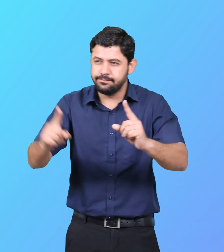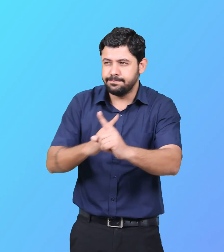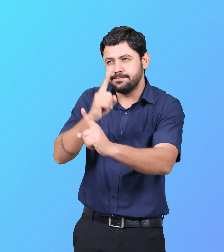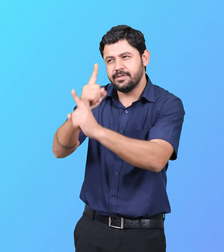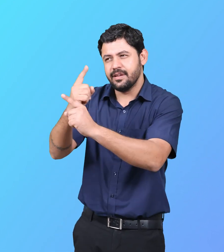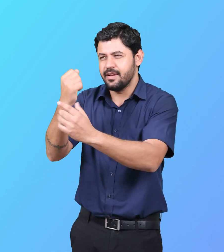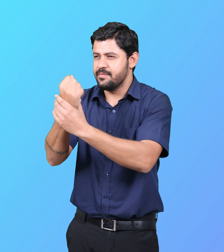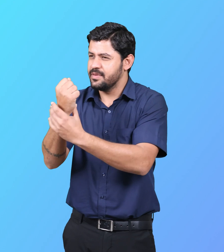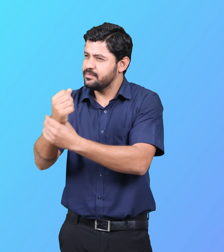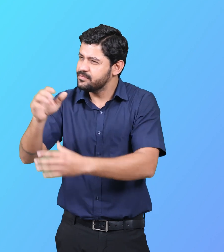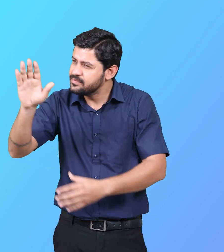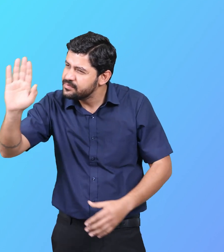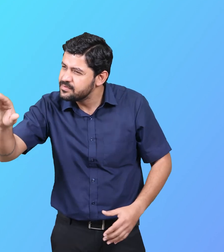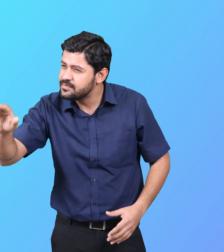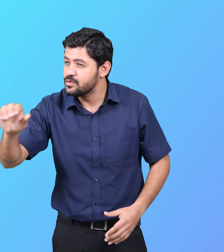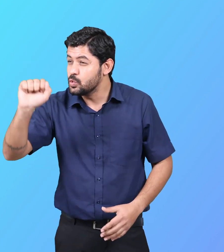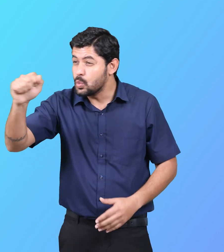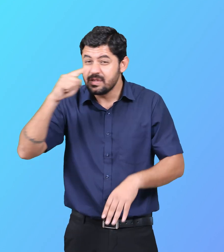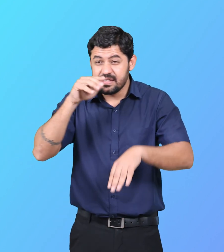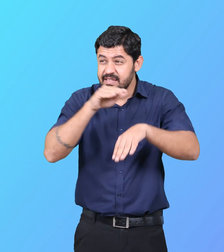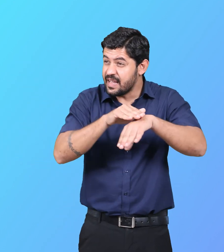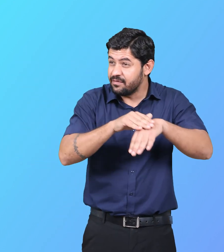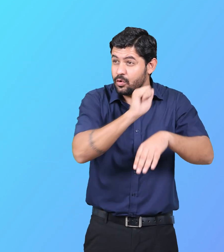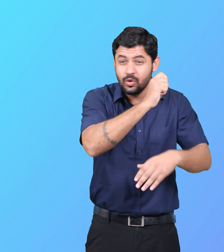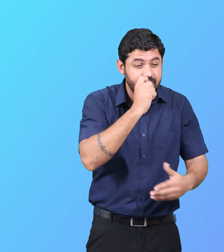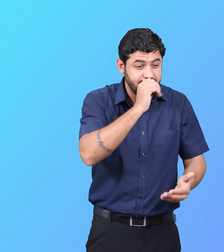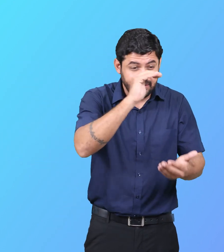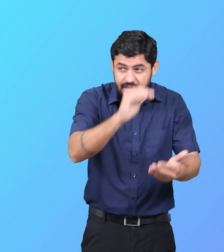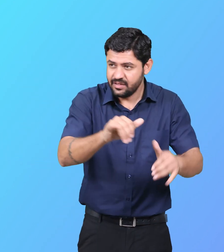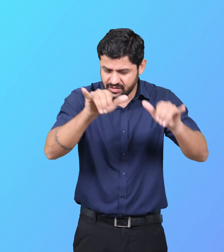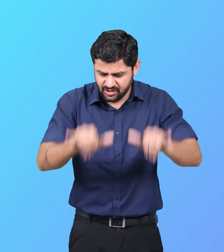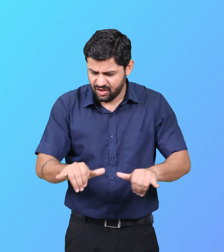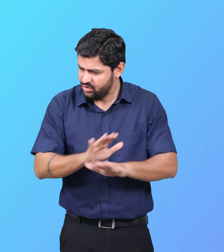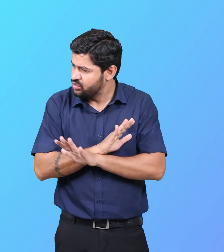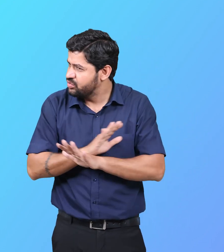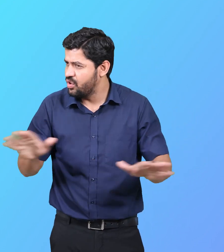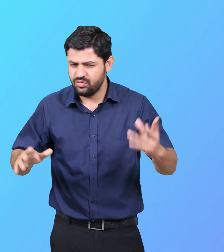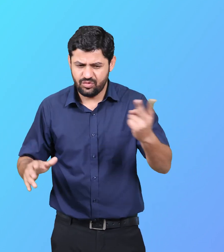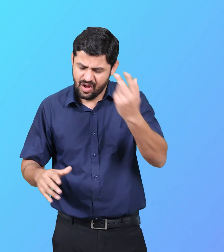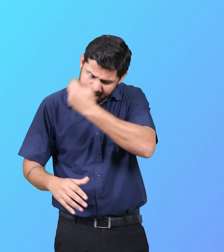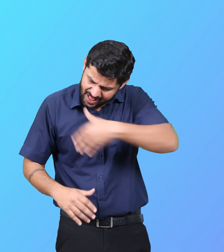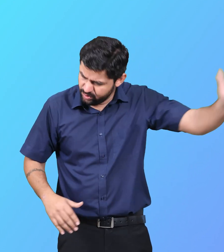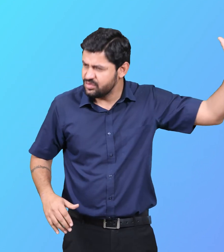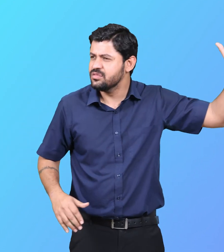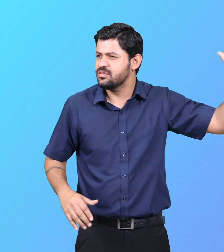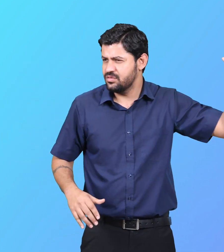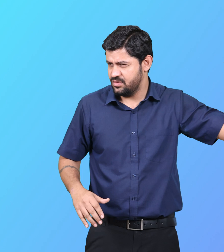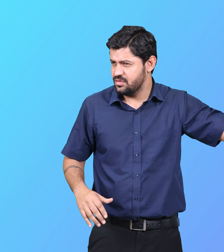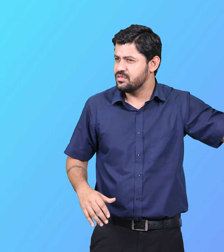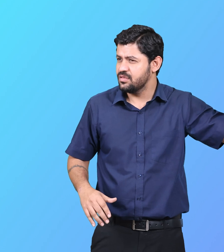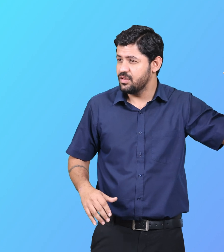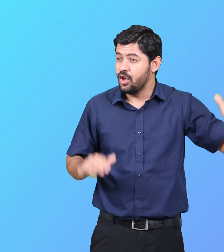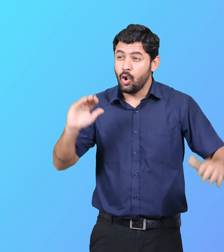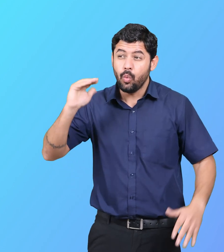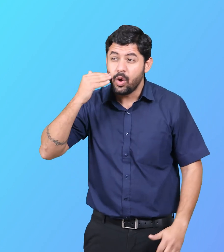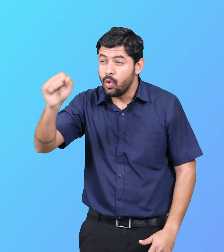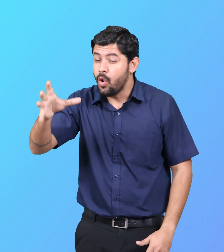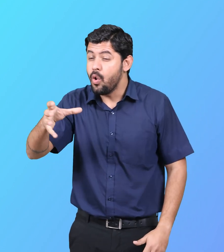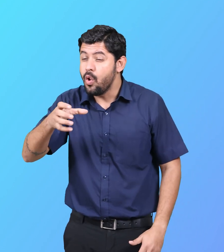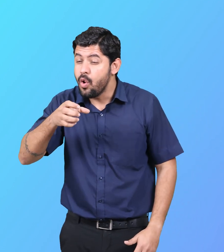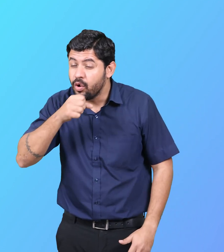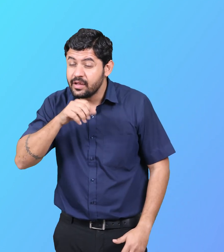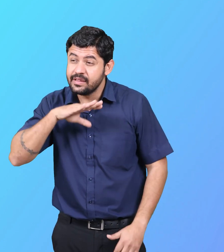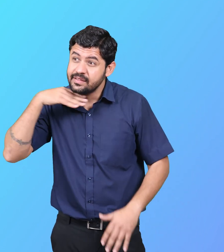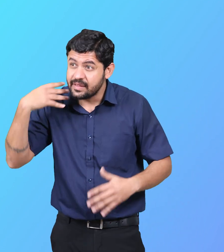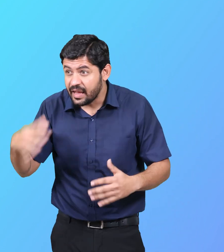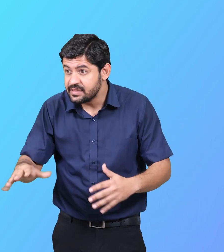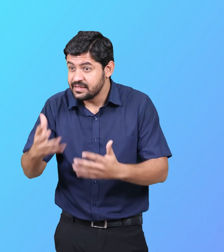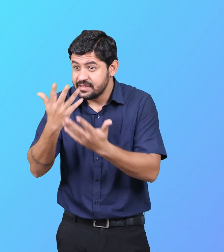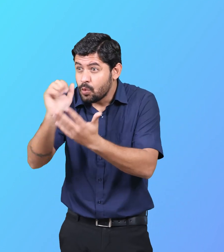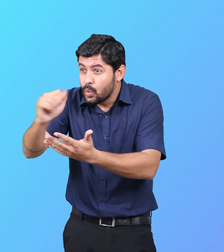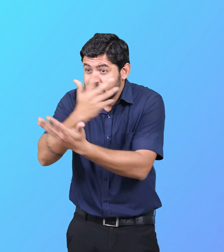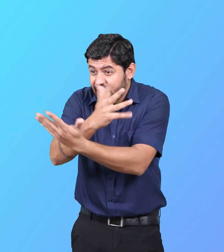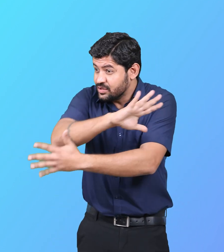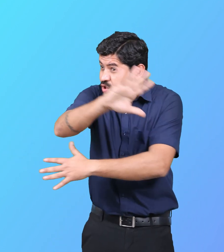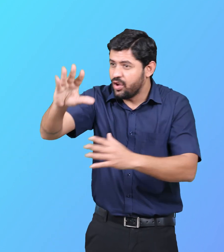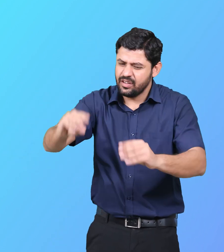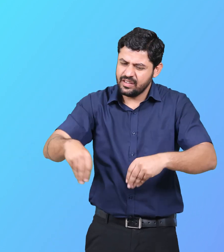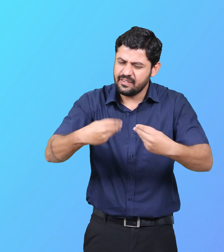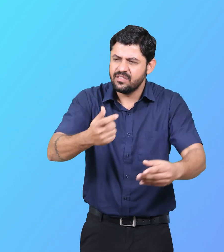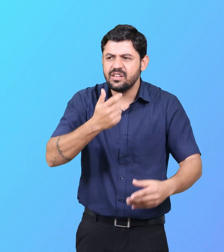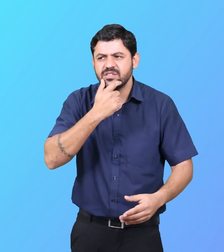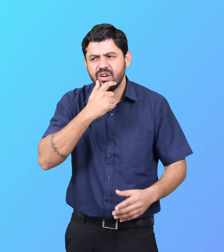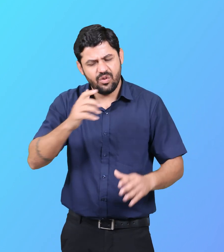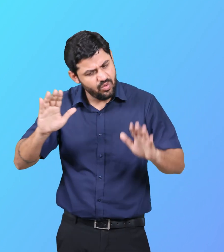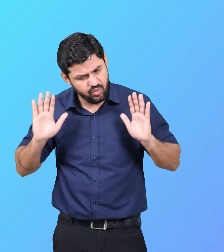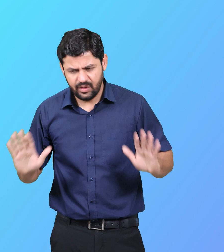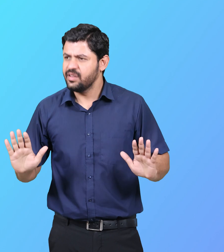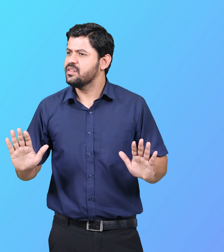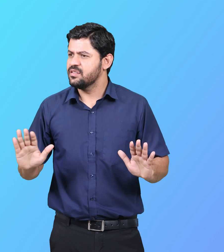Sarah said to Abraham, “Tell that slave woman and her son to go away! My son Isaac must get everything you own when you die.